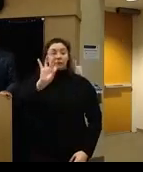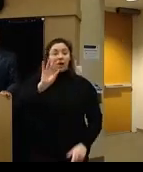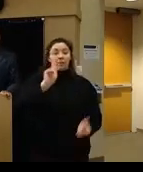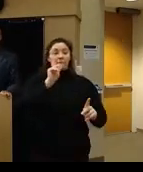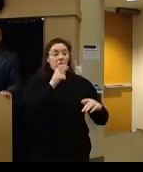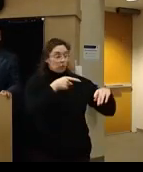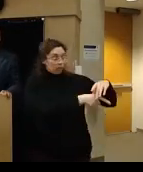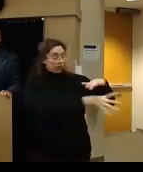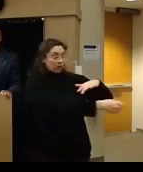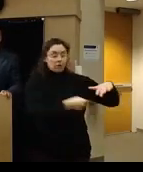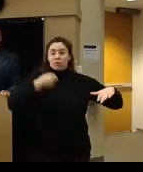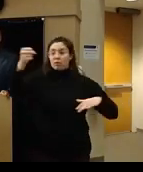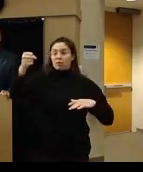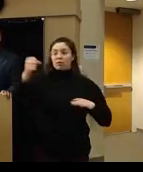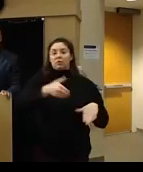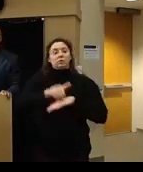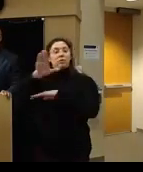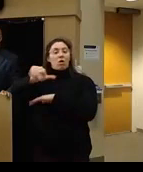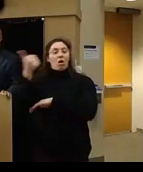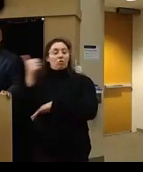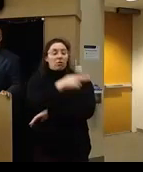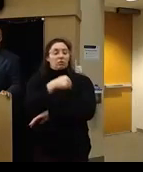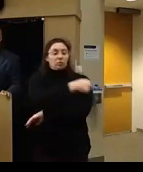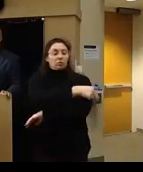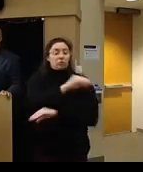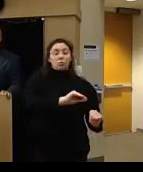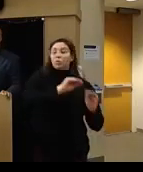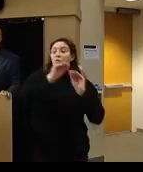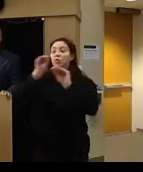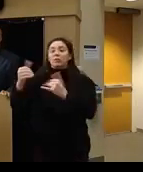patients to a separate facility that they moved to what was then Howard's Grove in